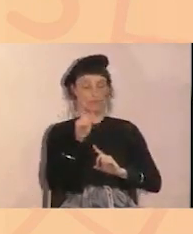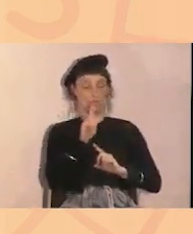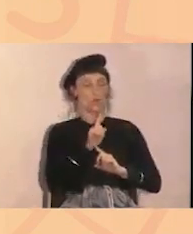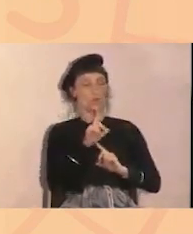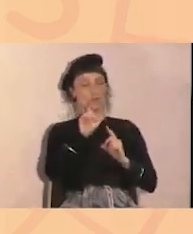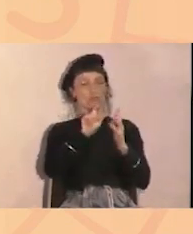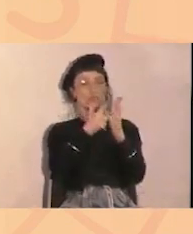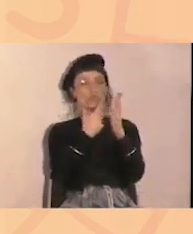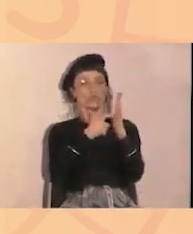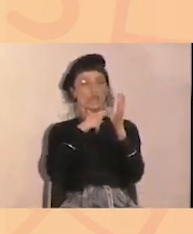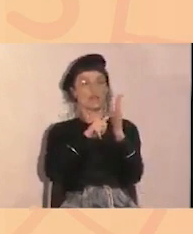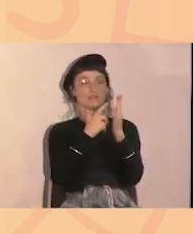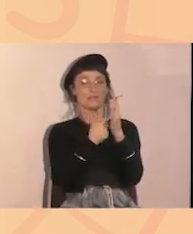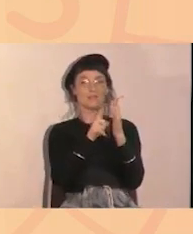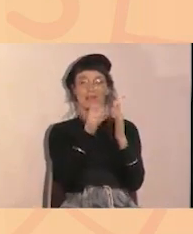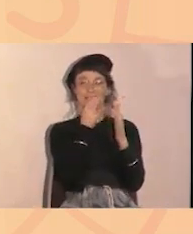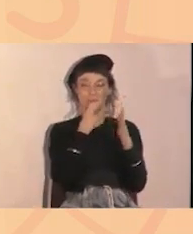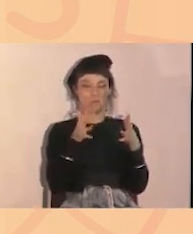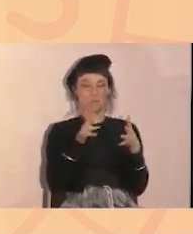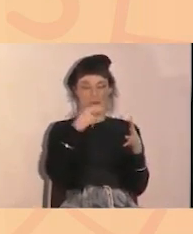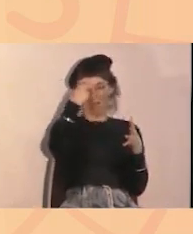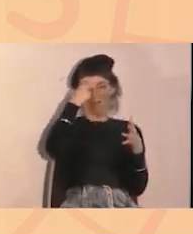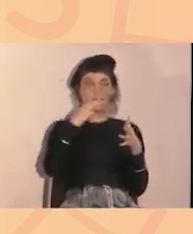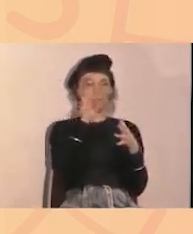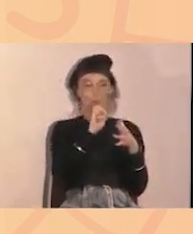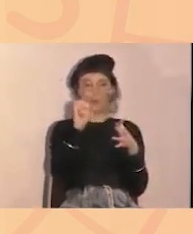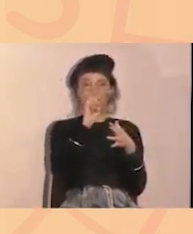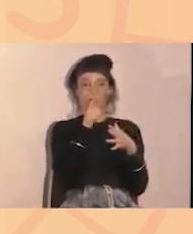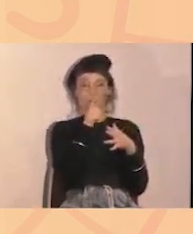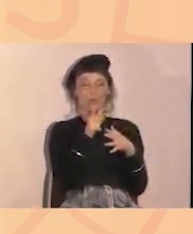But it's a weird kind of Eurocentric word that I've never been particularly comfortable with.